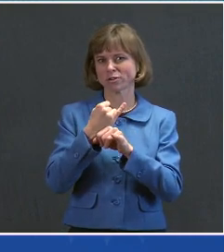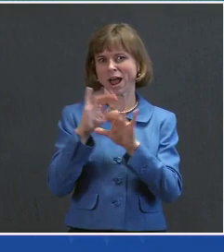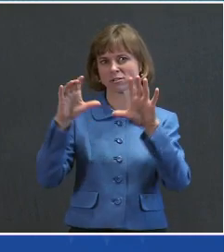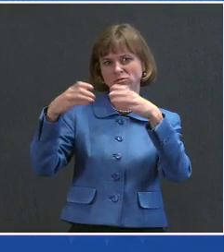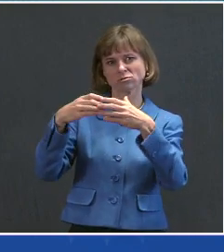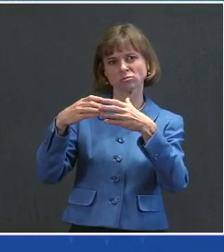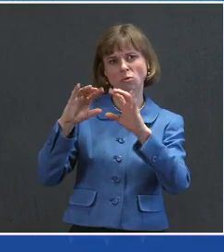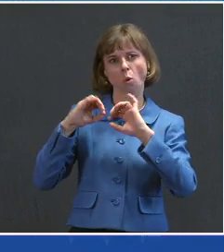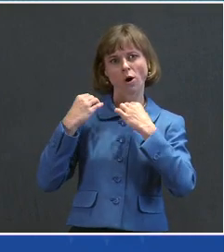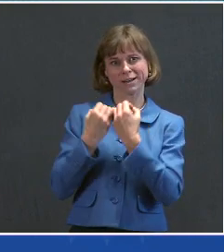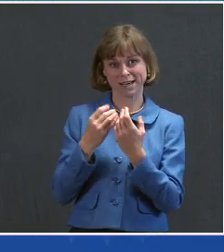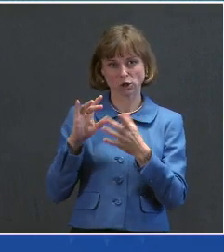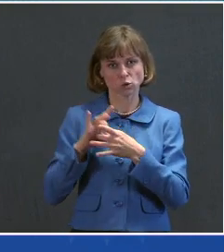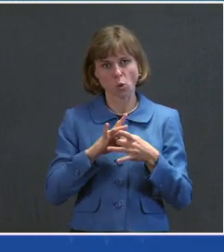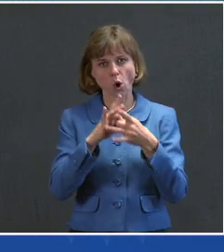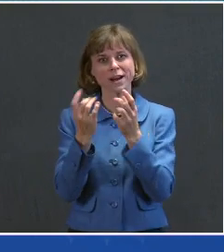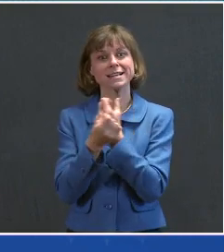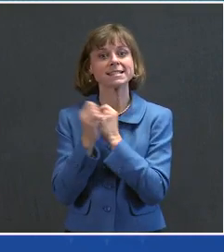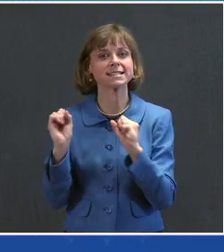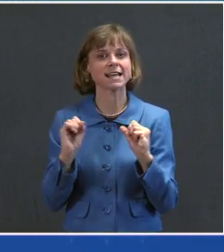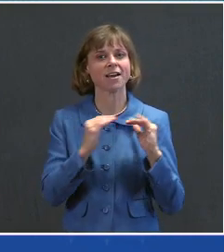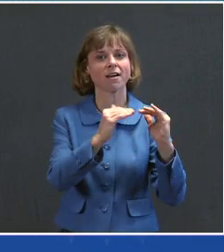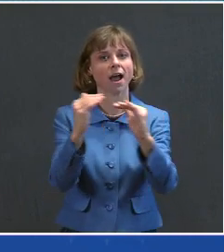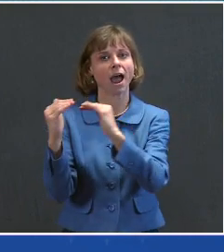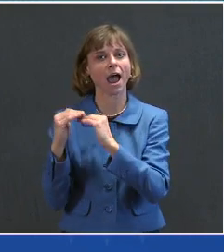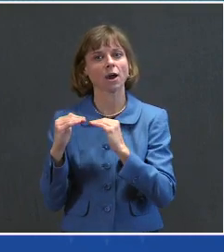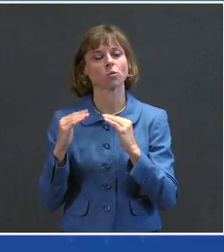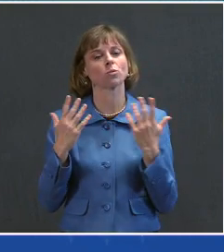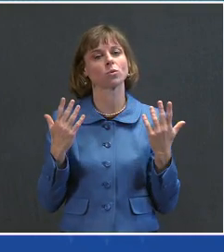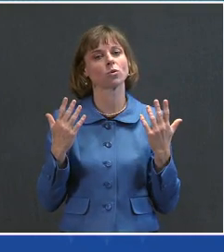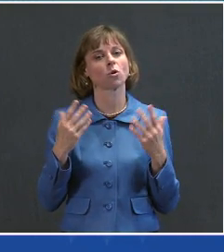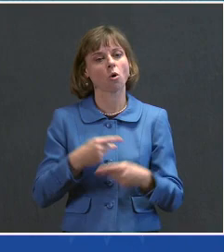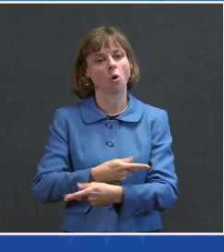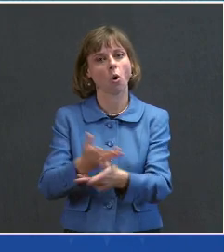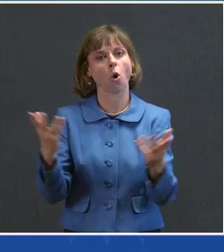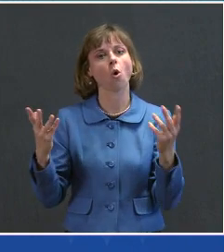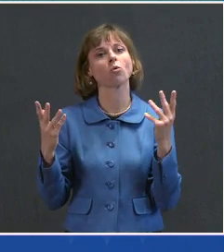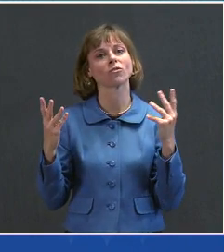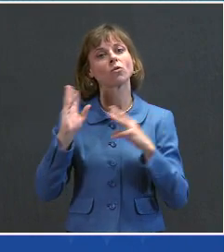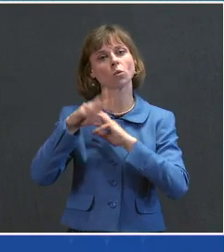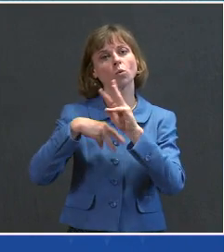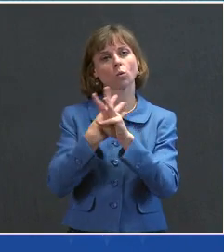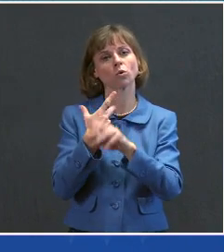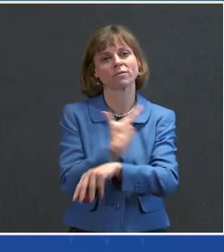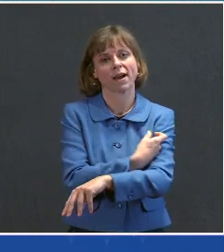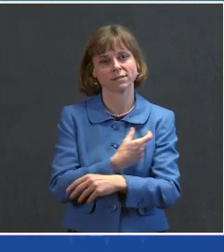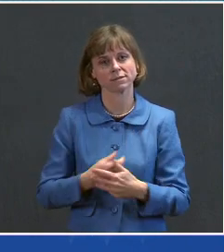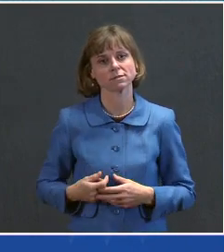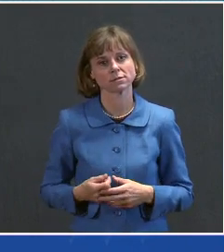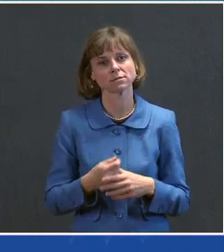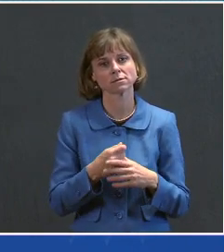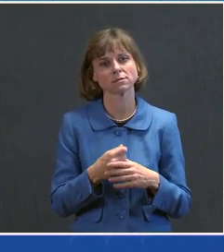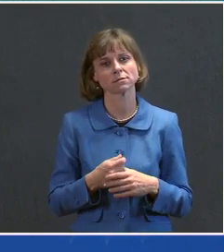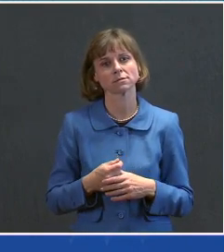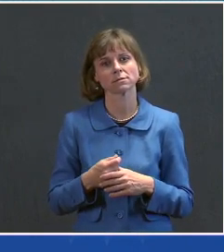equitable, fair distribution of vaccines across the country. That is the -- across the world, I should say. I'm sorry. That is the mechanism